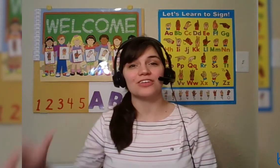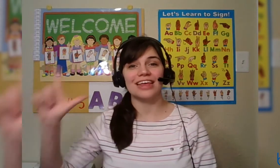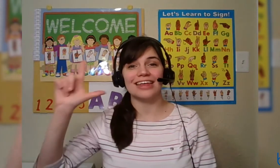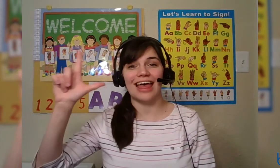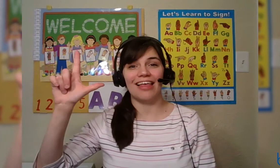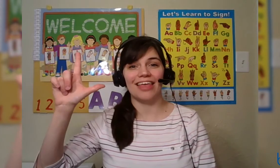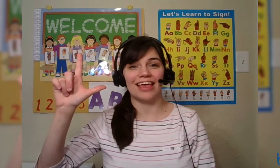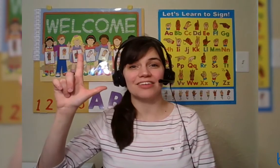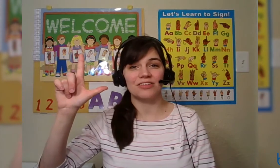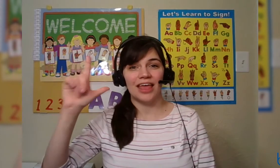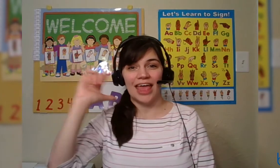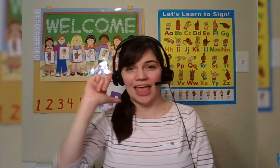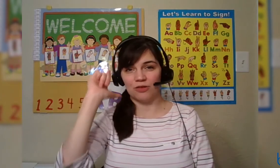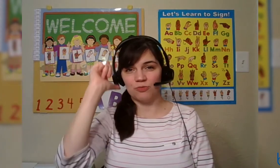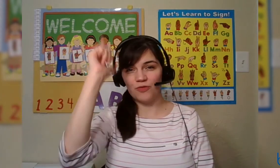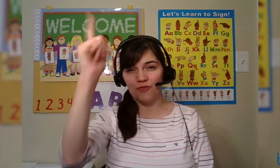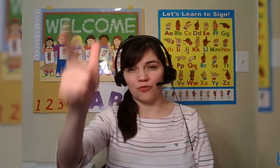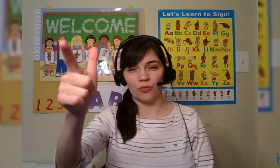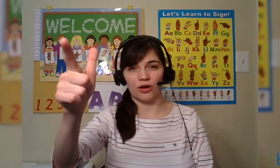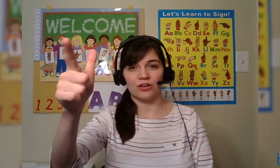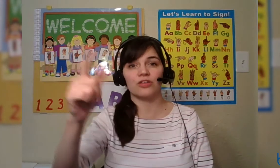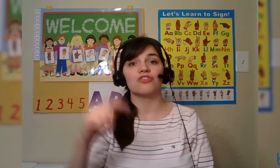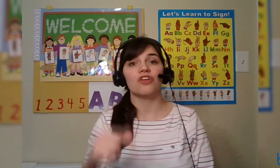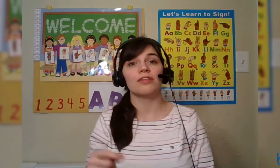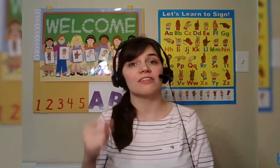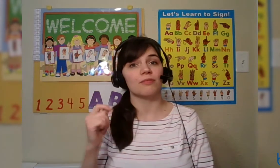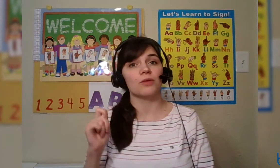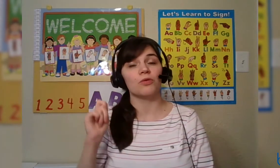take an L hand and move it forward. You're showing that something will be